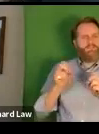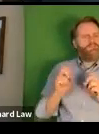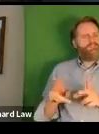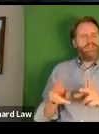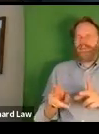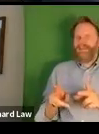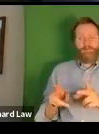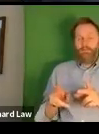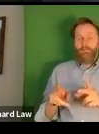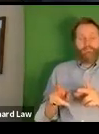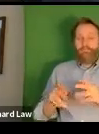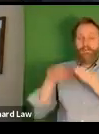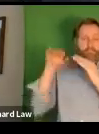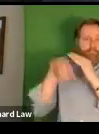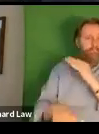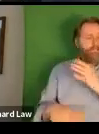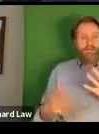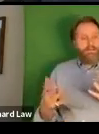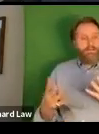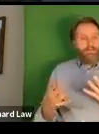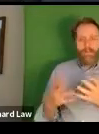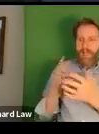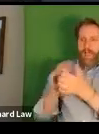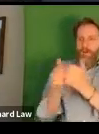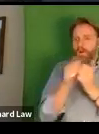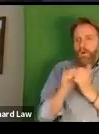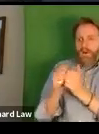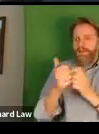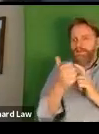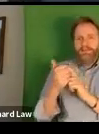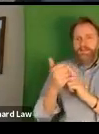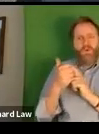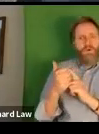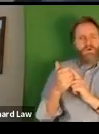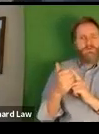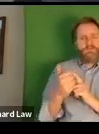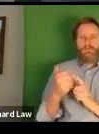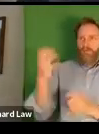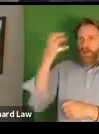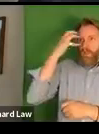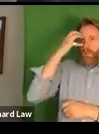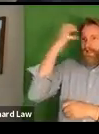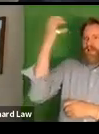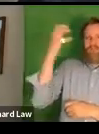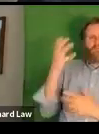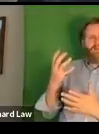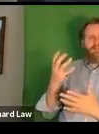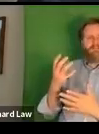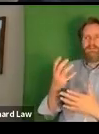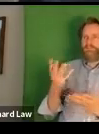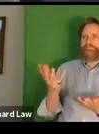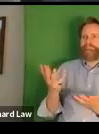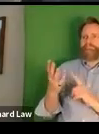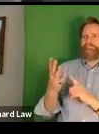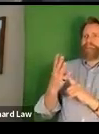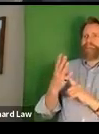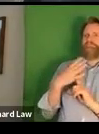colleagues are providing support every year how can the government justify the decision to impose yet another below inflation